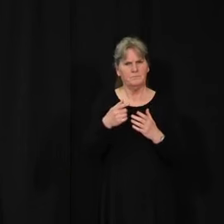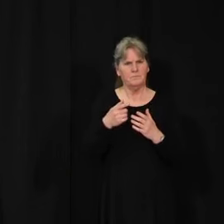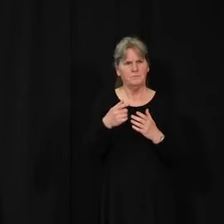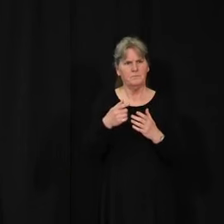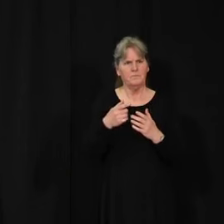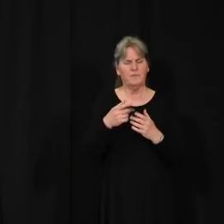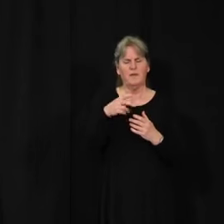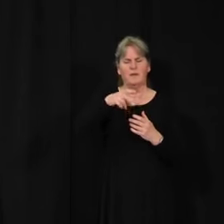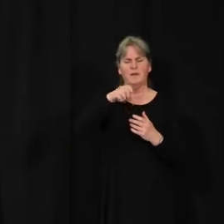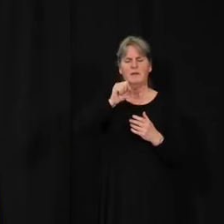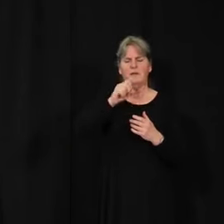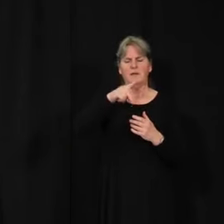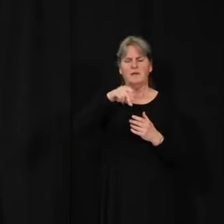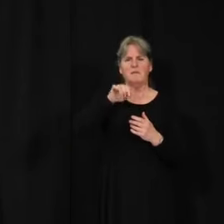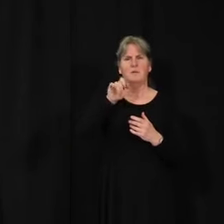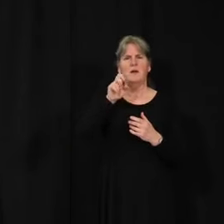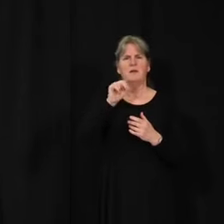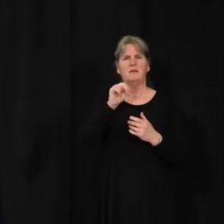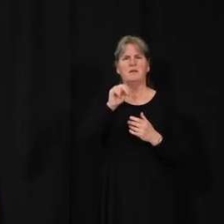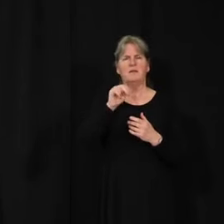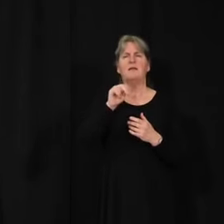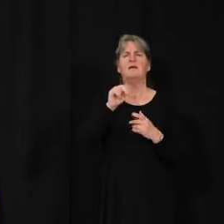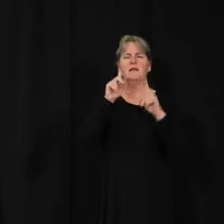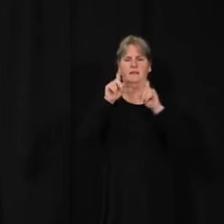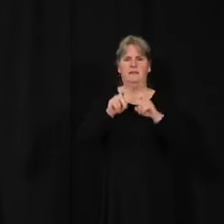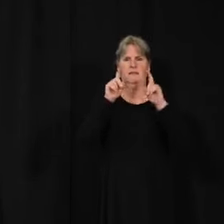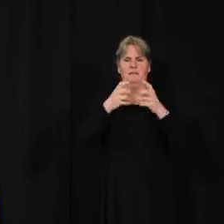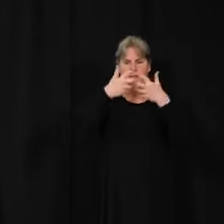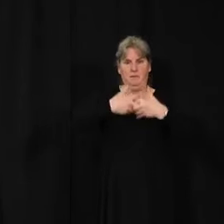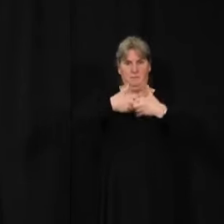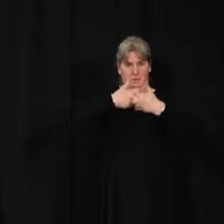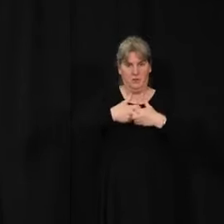With the news up the performance issues with the Spartan testing machine, how has that been